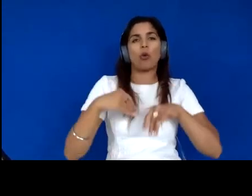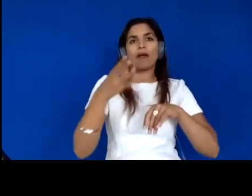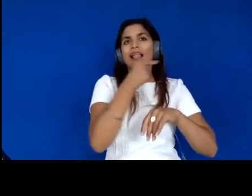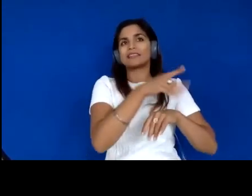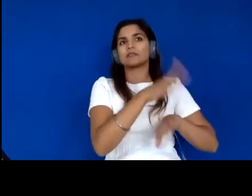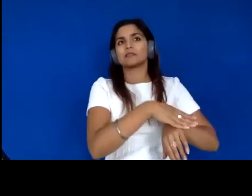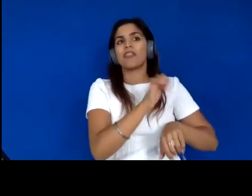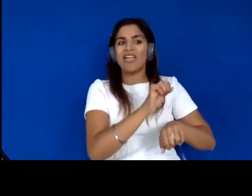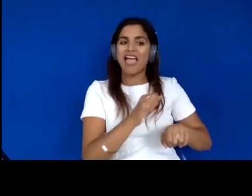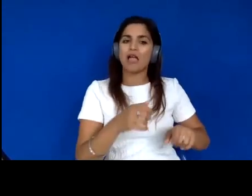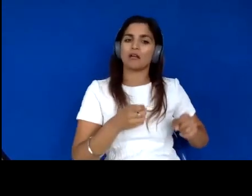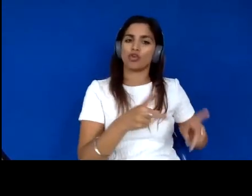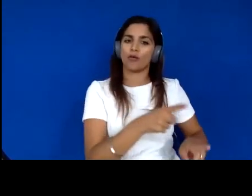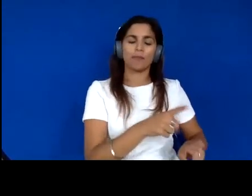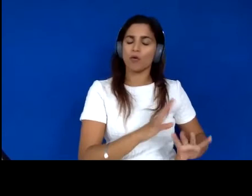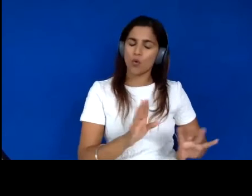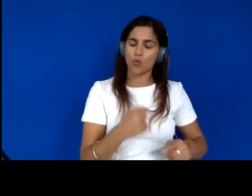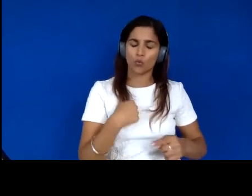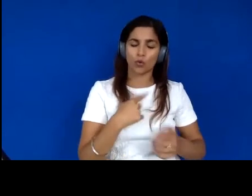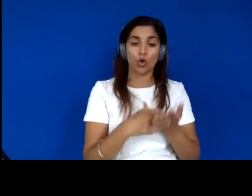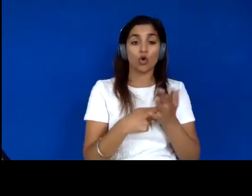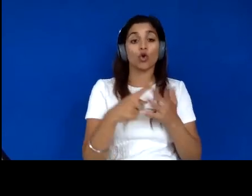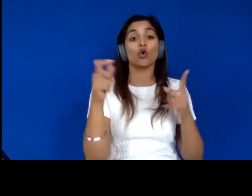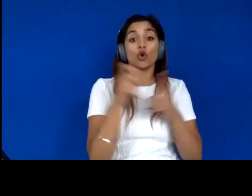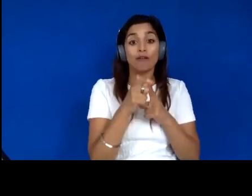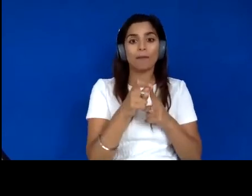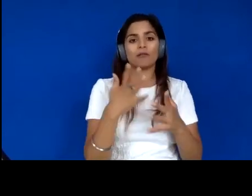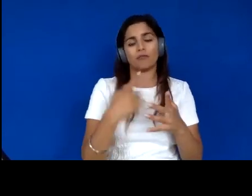the intention of medical professionals rather it aims to understand how our